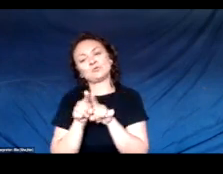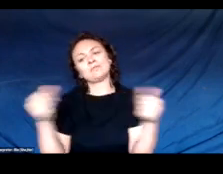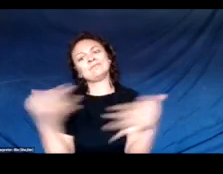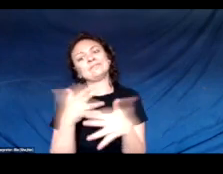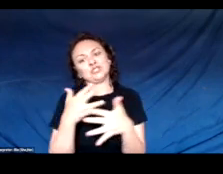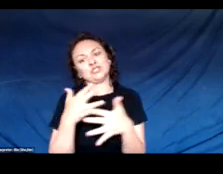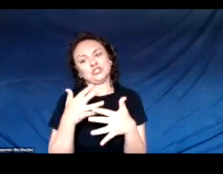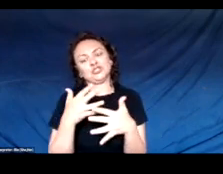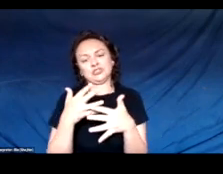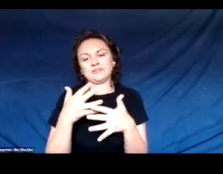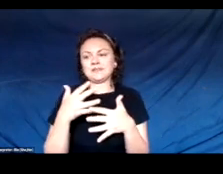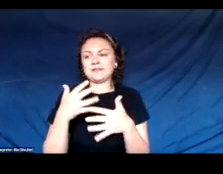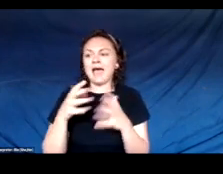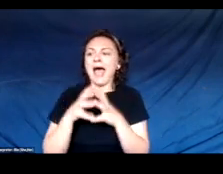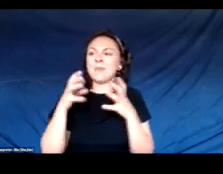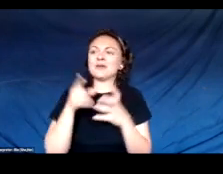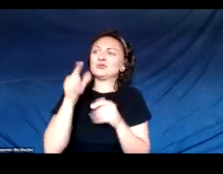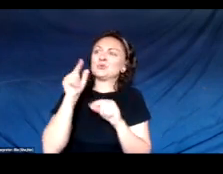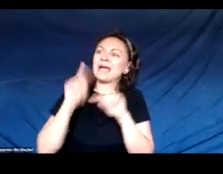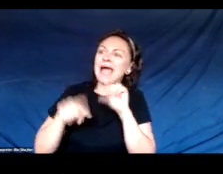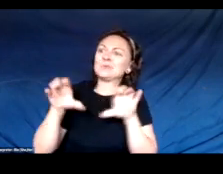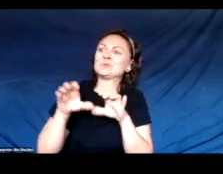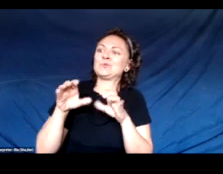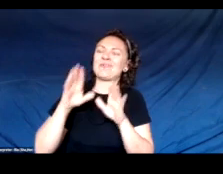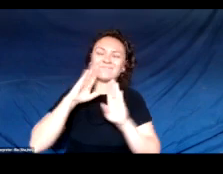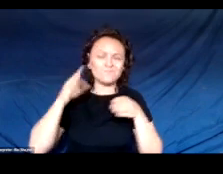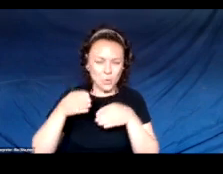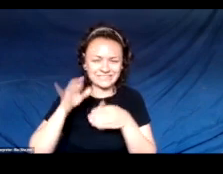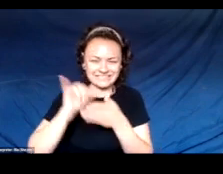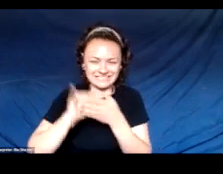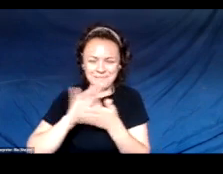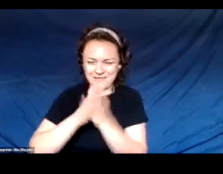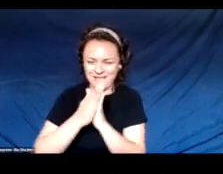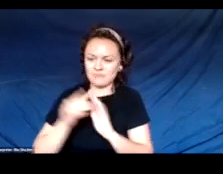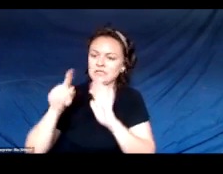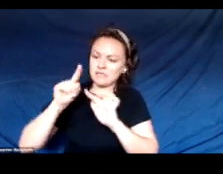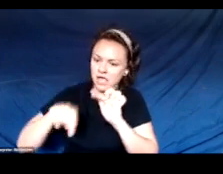that they focus on what you can't do versus what you can.